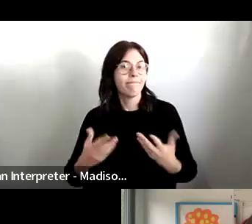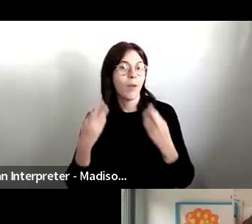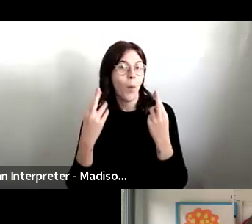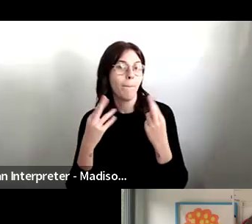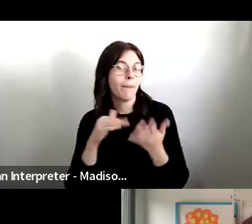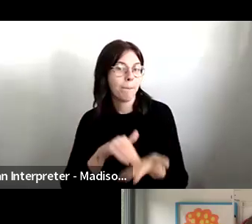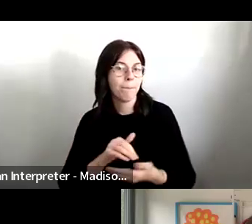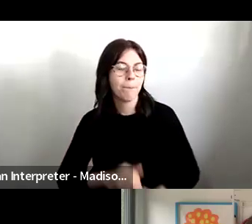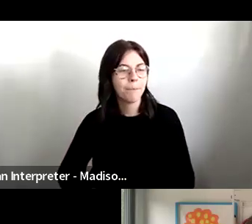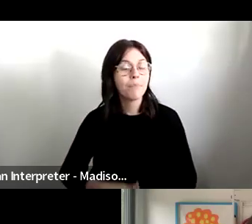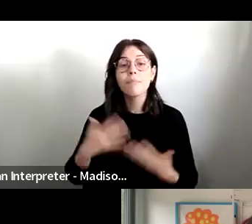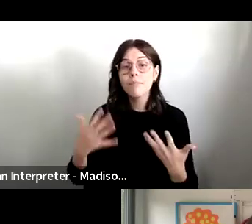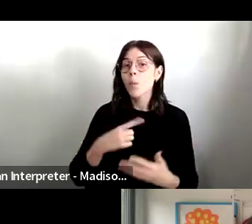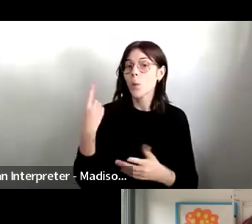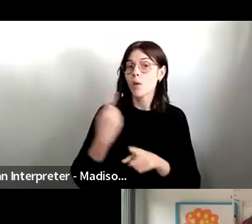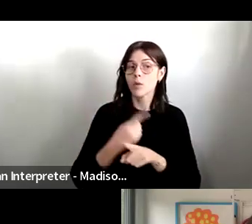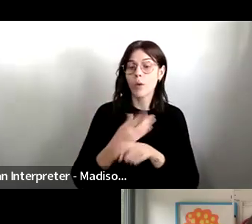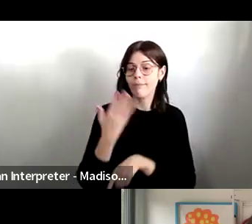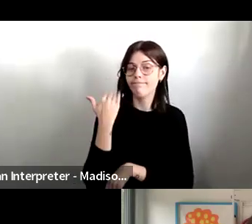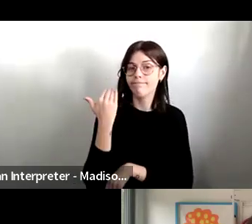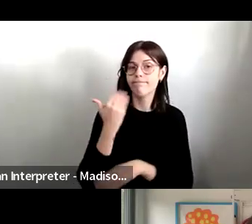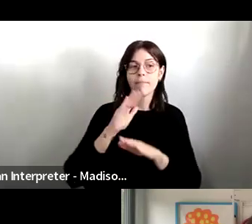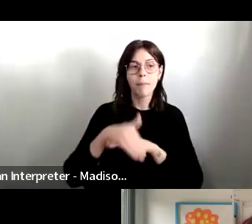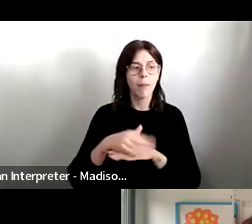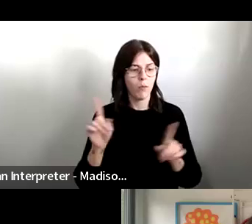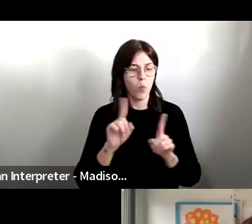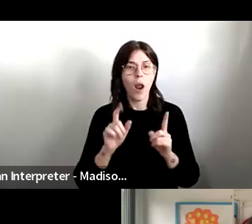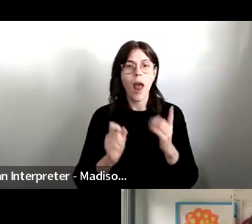We were talking the other day about what happens when life gets in the way. In the